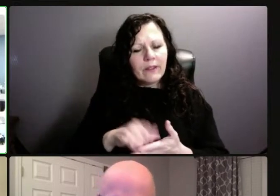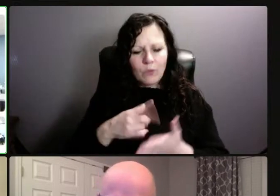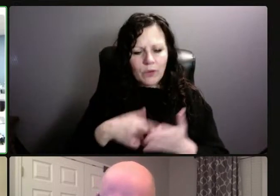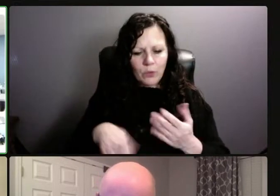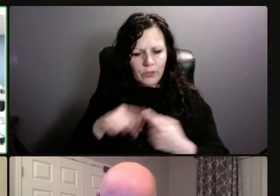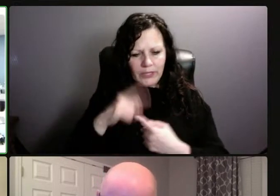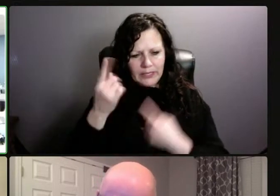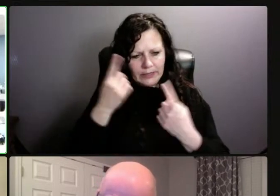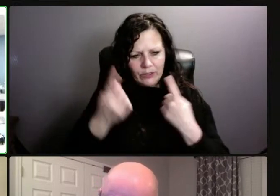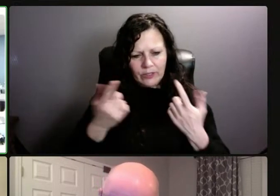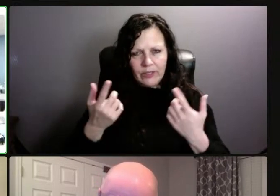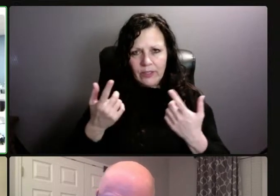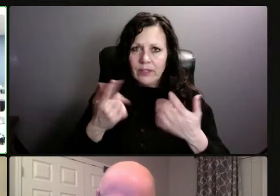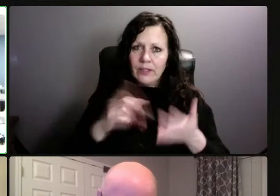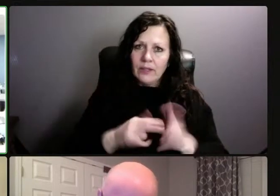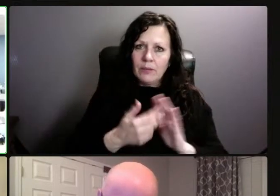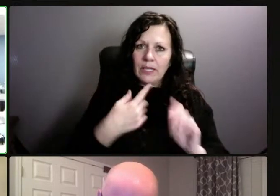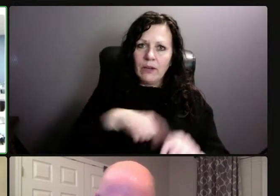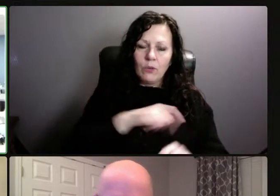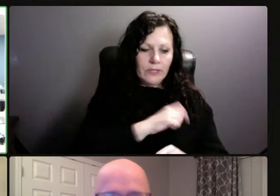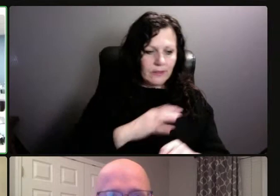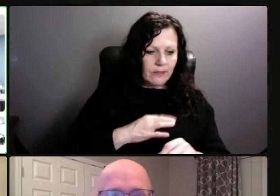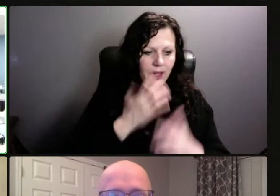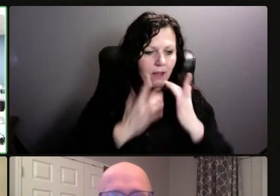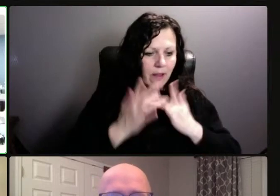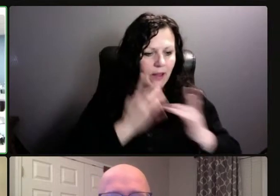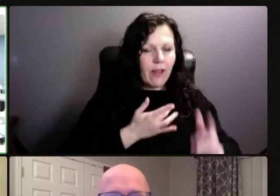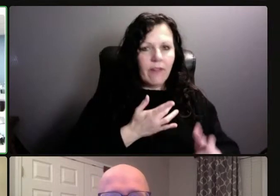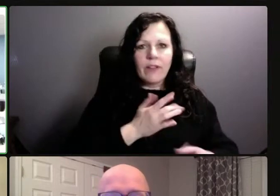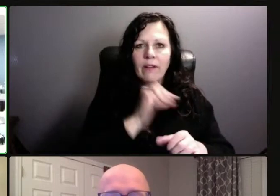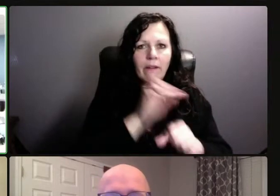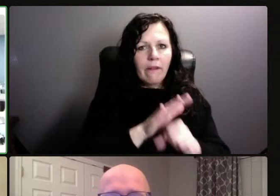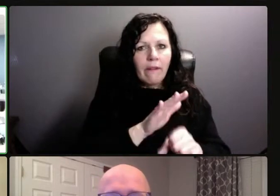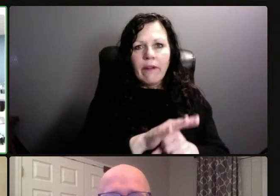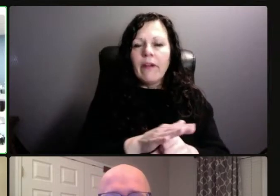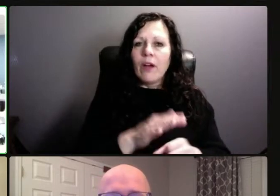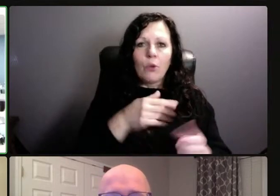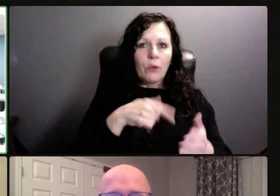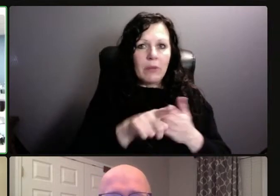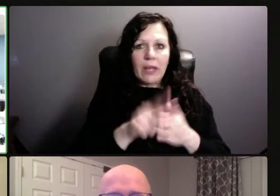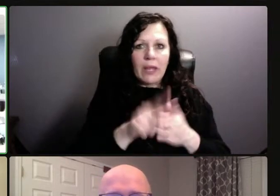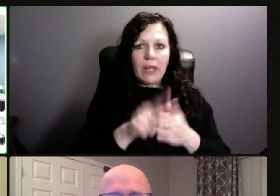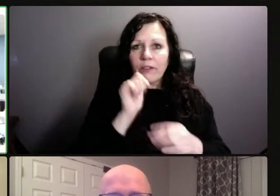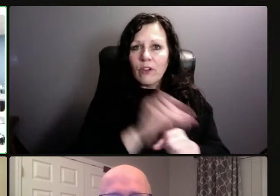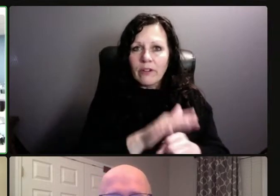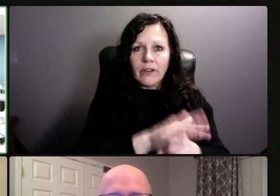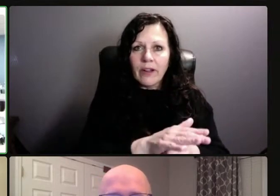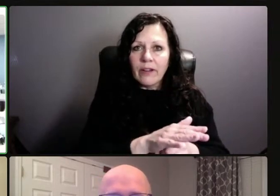THINGS. THERE'S SOMETHING WE'RE SUPPOSED TO BE THINKING ABOUT